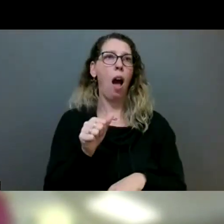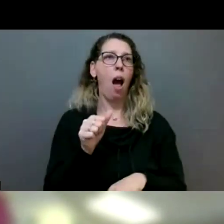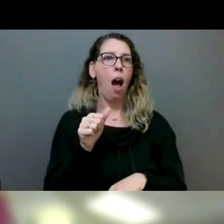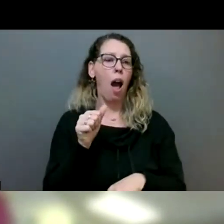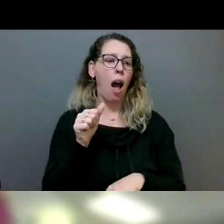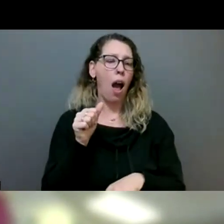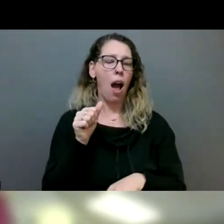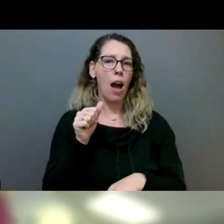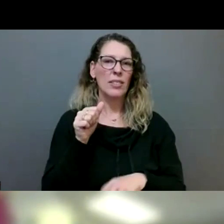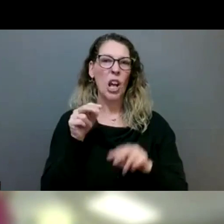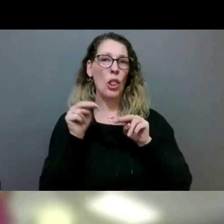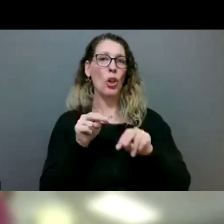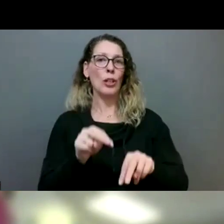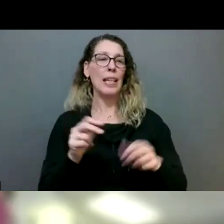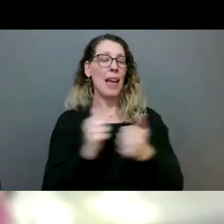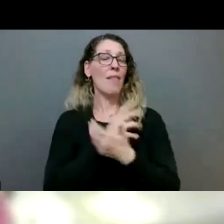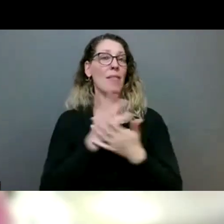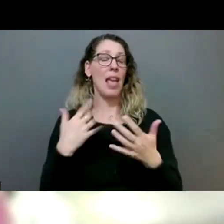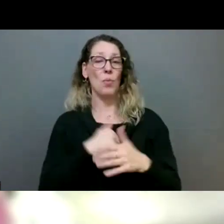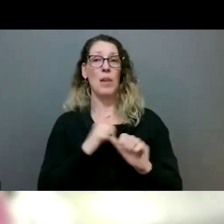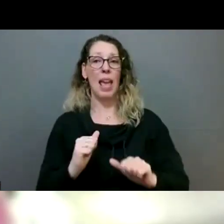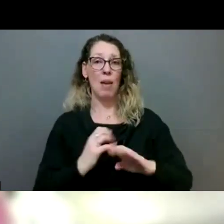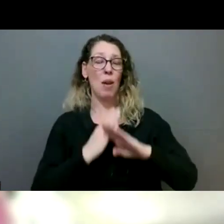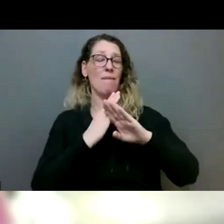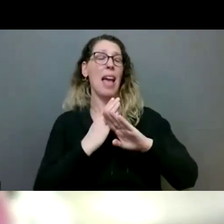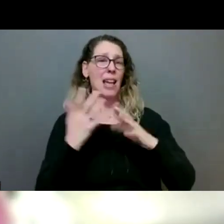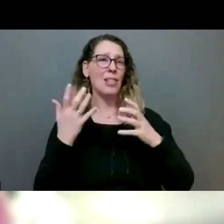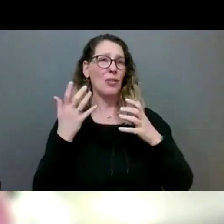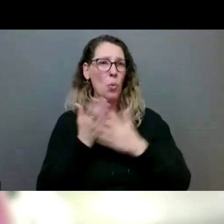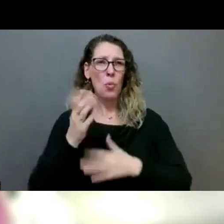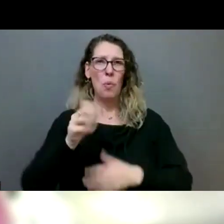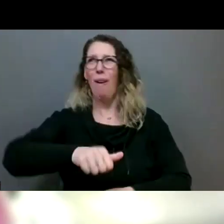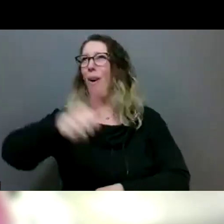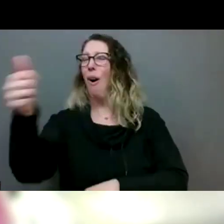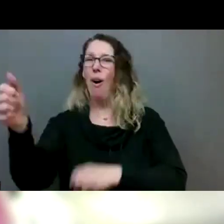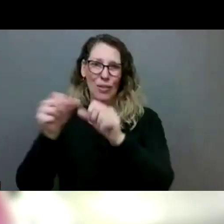we can do to prevent to have to go through a different kind of system. And so I think that